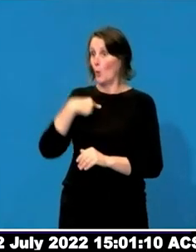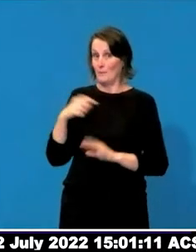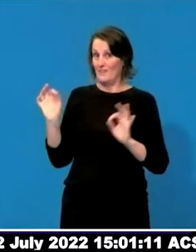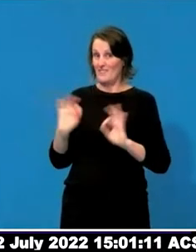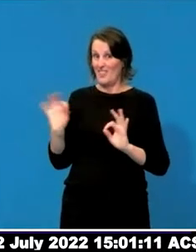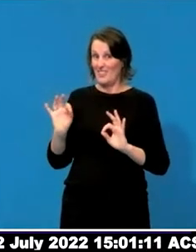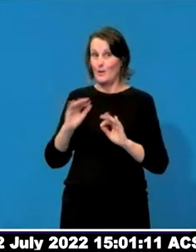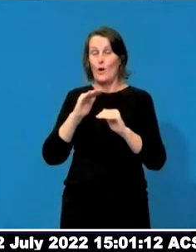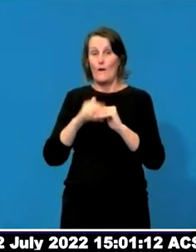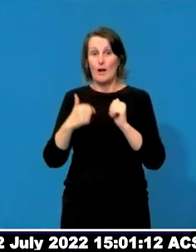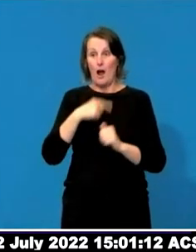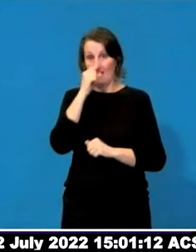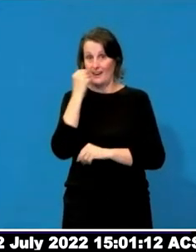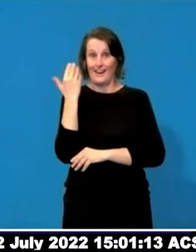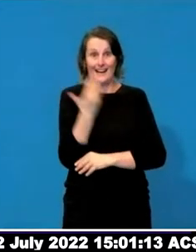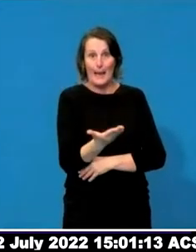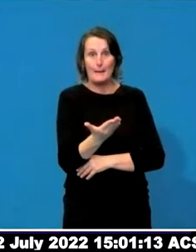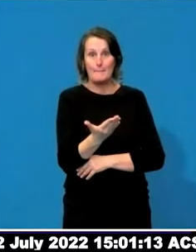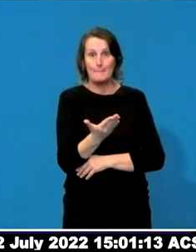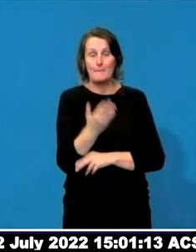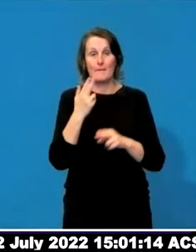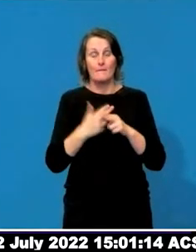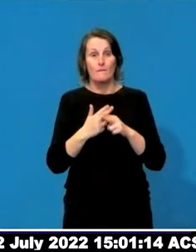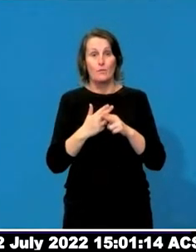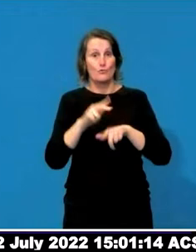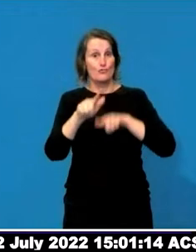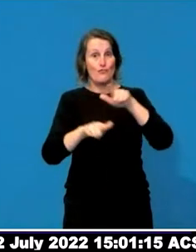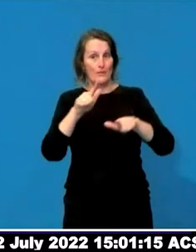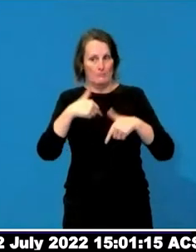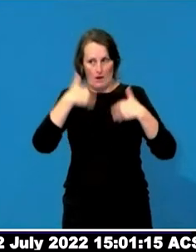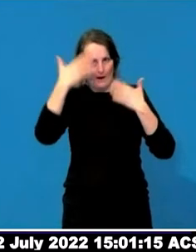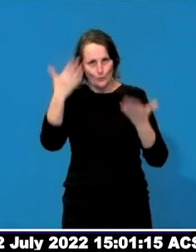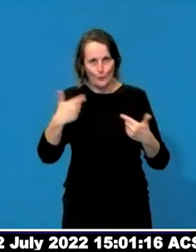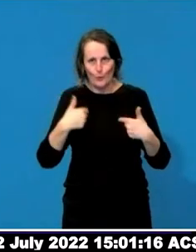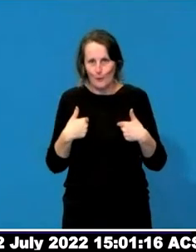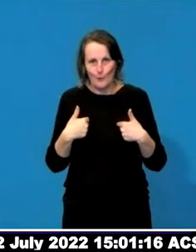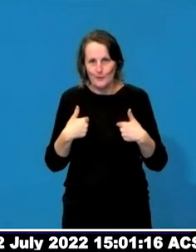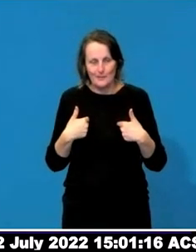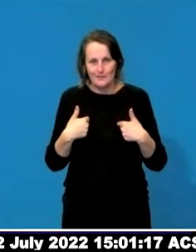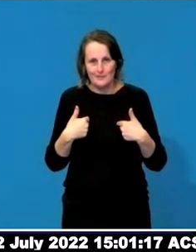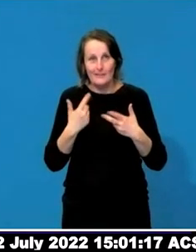that I could claim the travel component of going up to remote communities